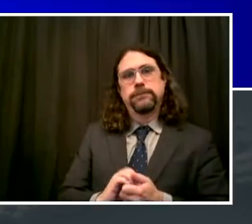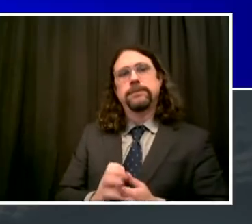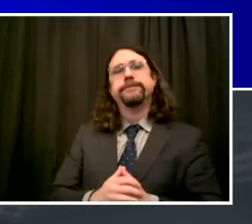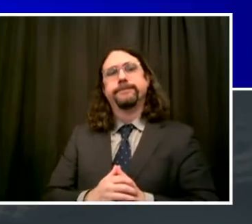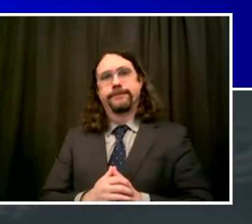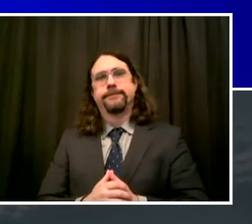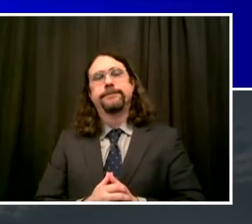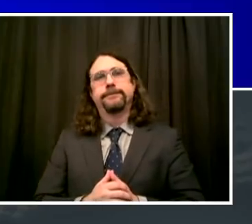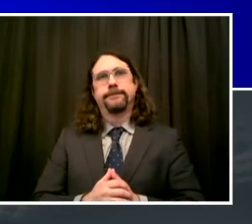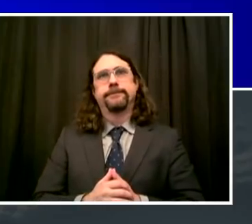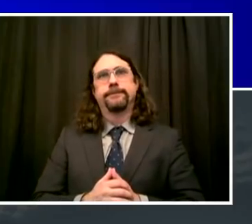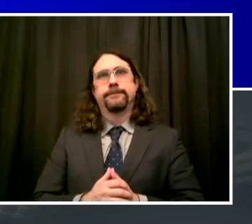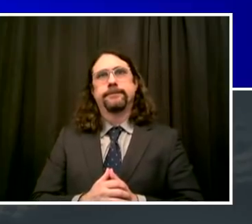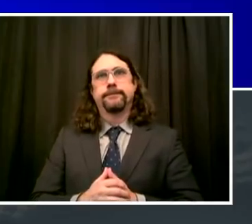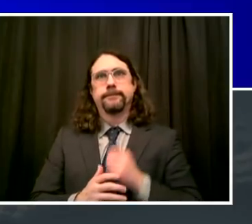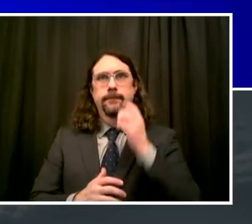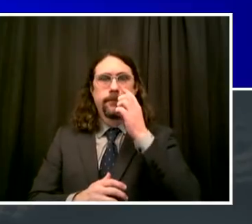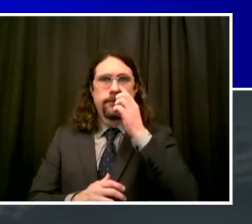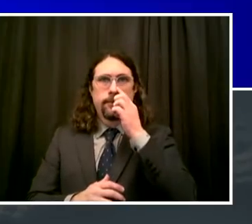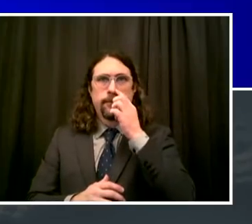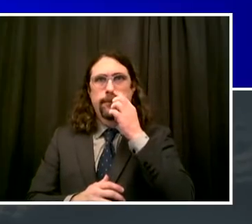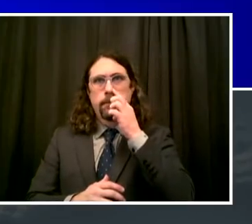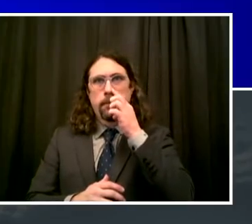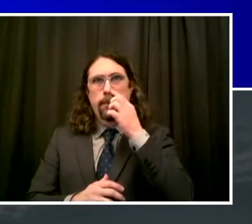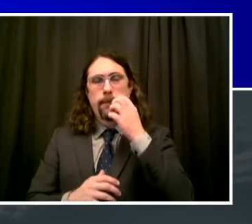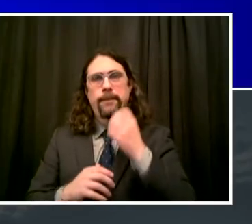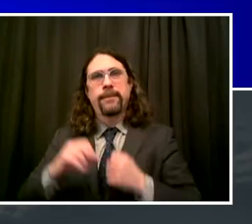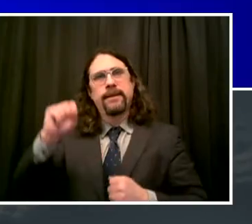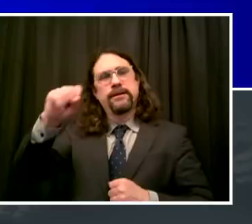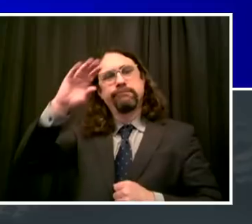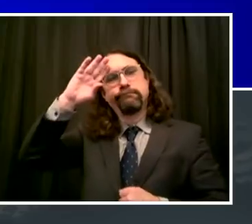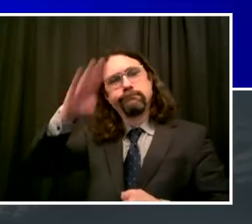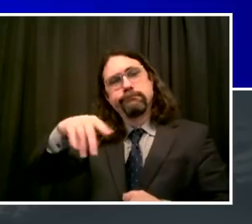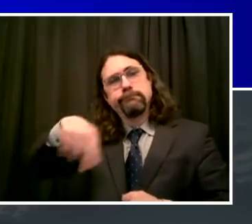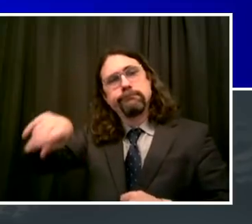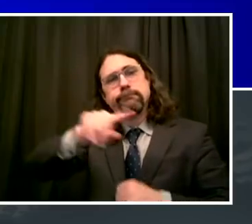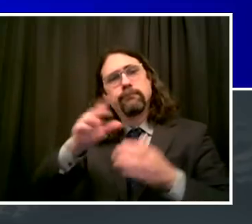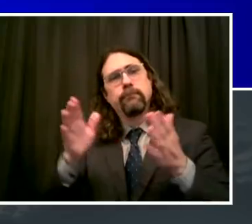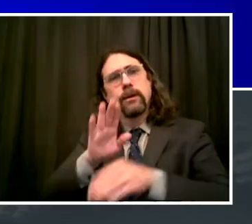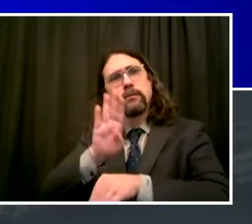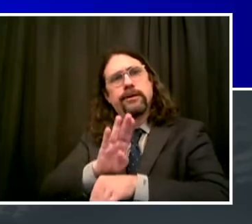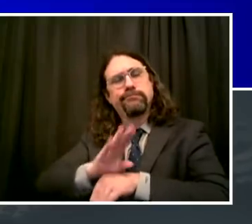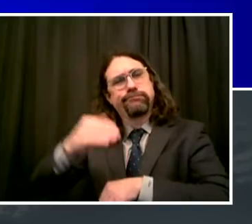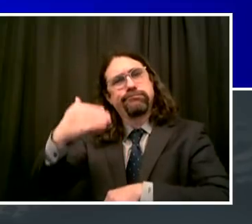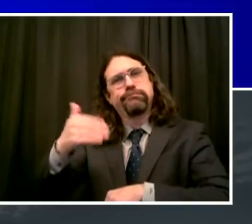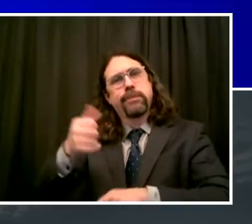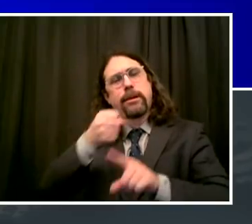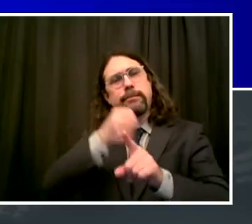HELPING O SMALL BUSINESSES BACK. WE KNOW SMALL